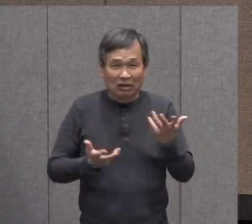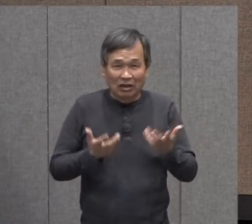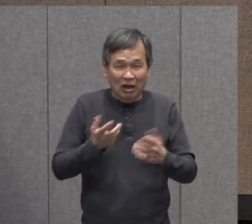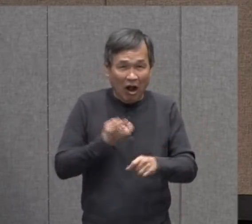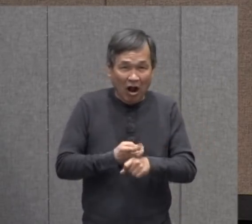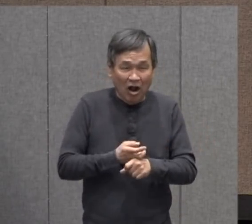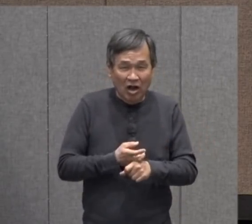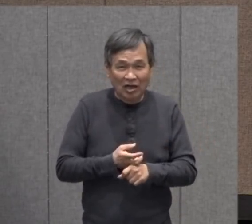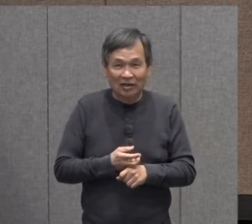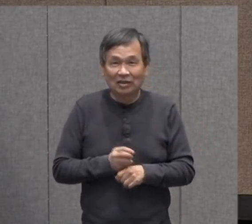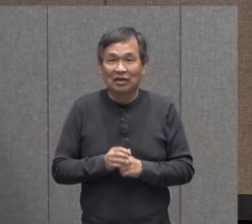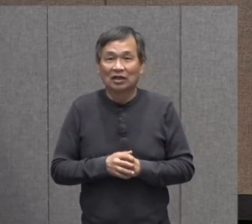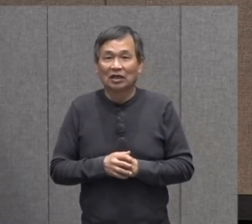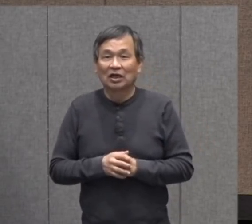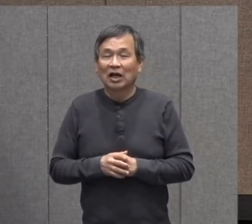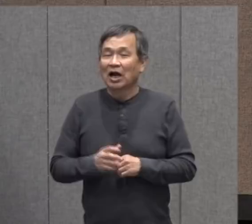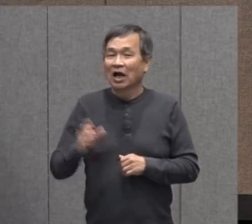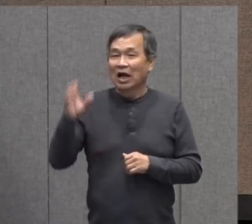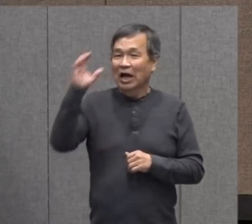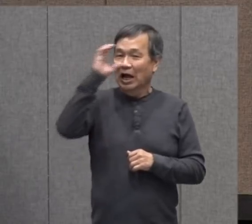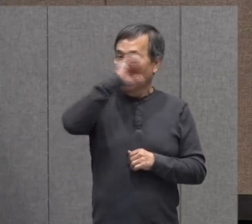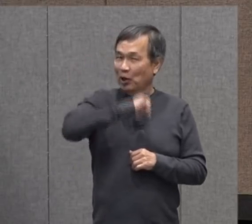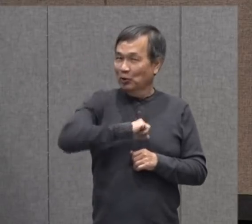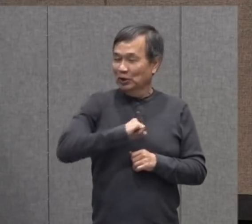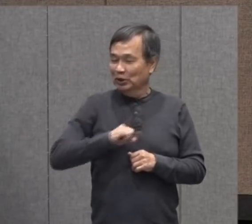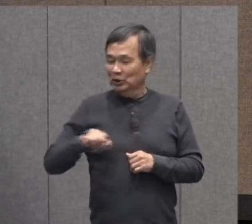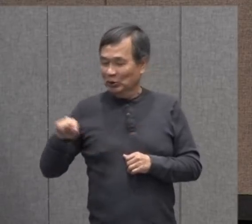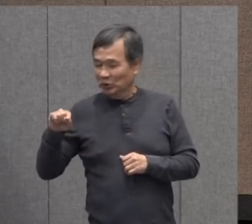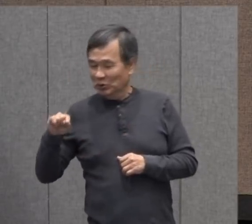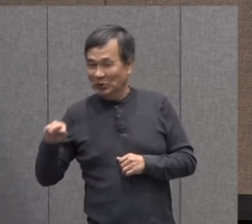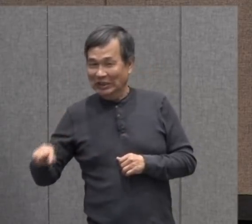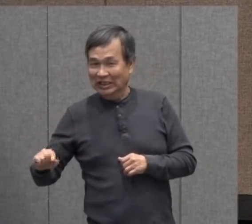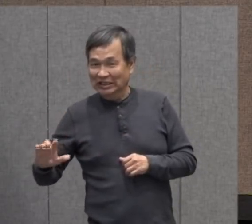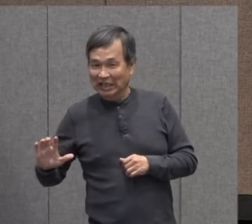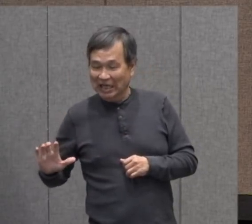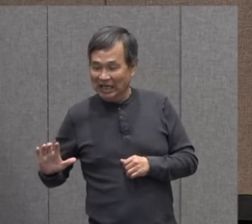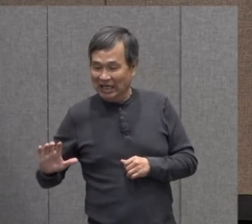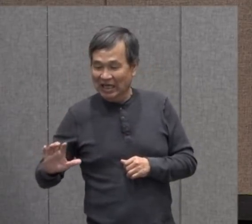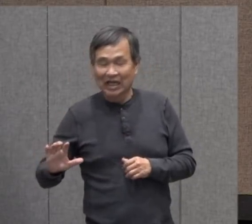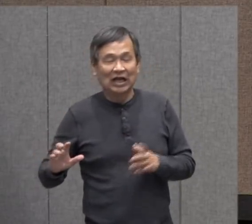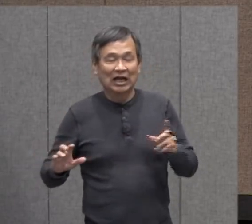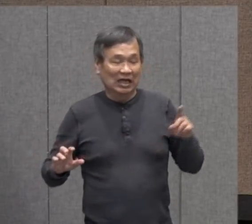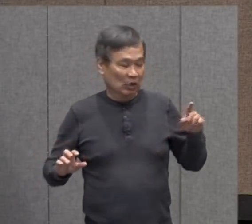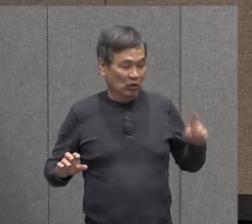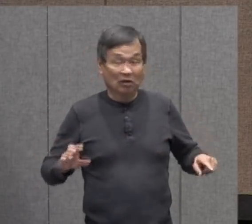I would give this a softer push, a soft push to get this moving at the same rate